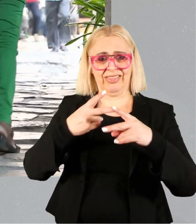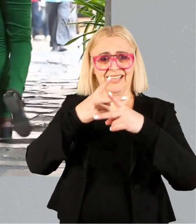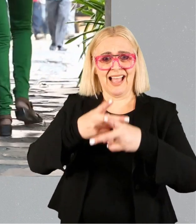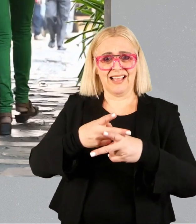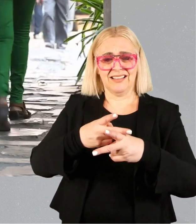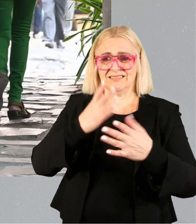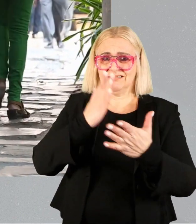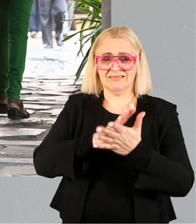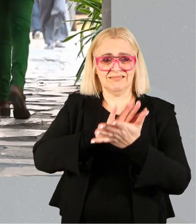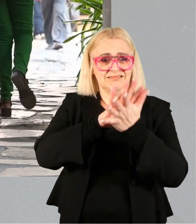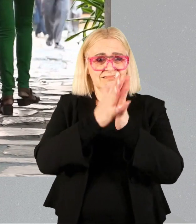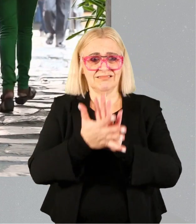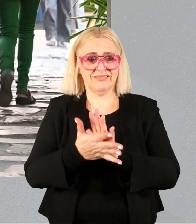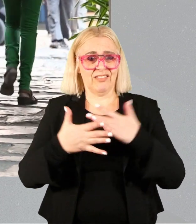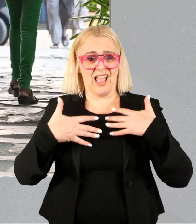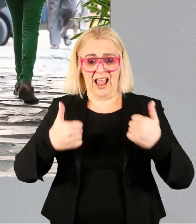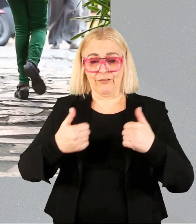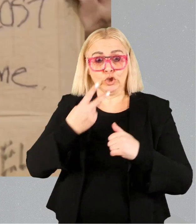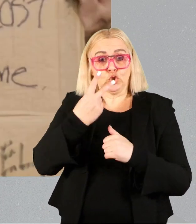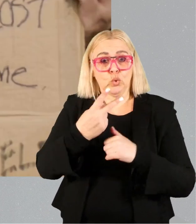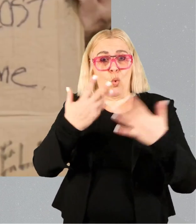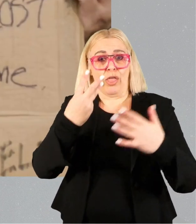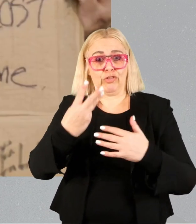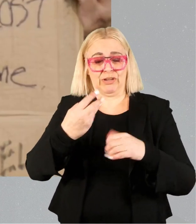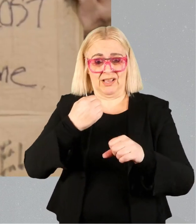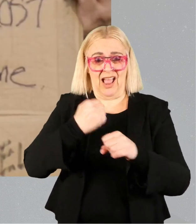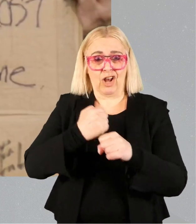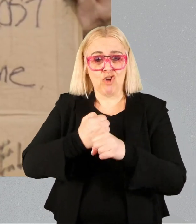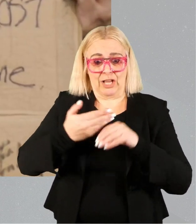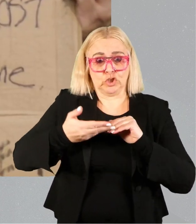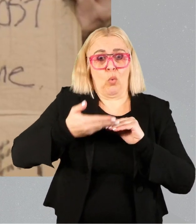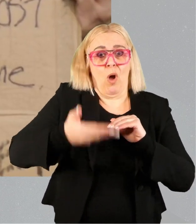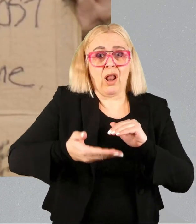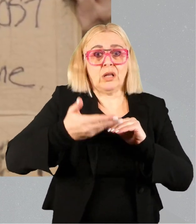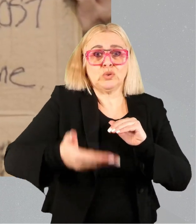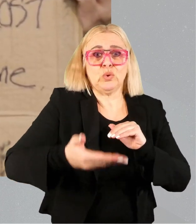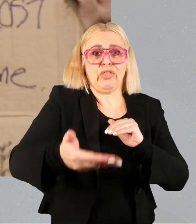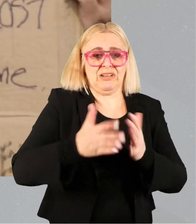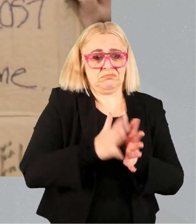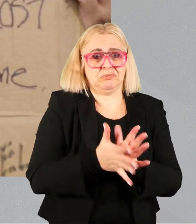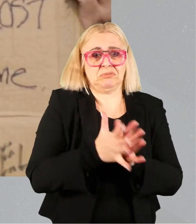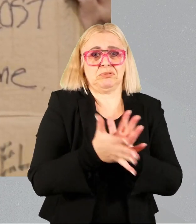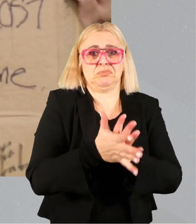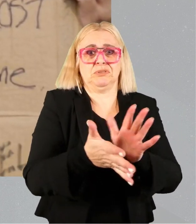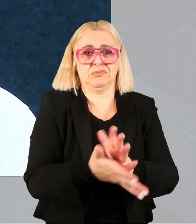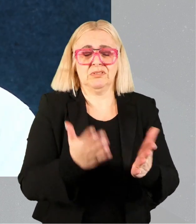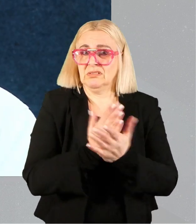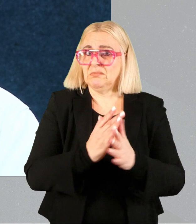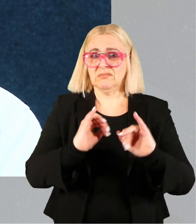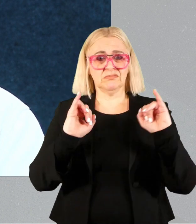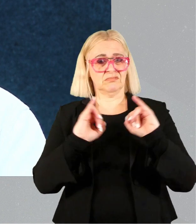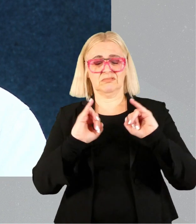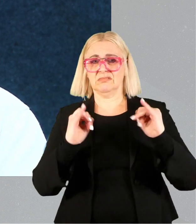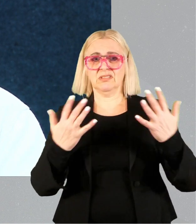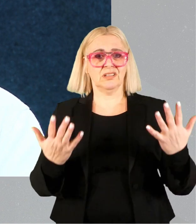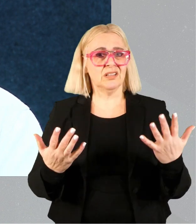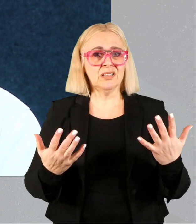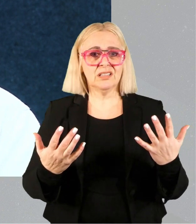lack of education, because of lack of nutrition. Health-care system is definitely destroying health